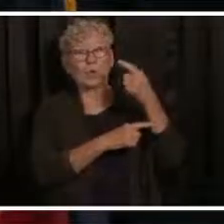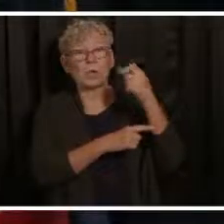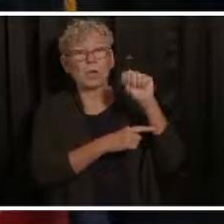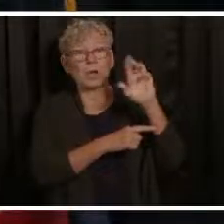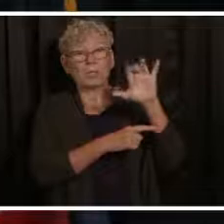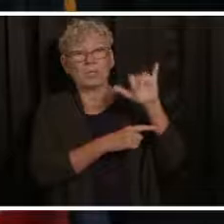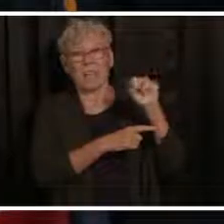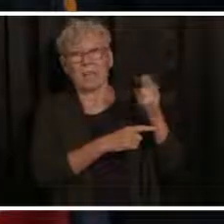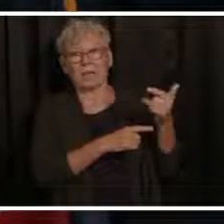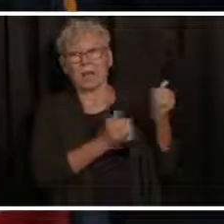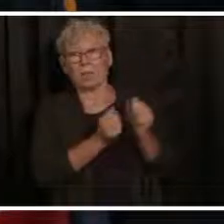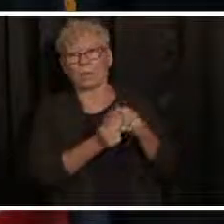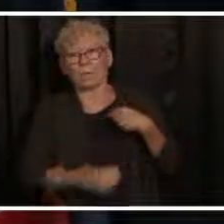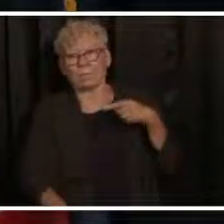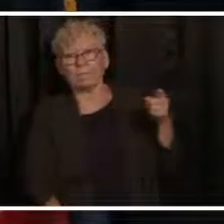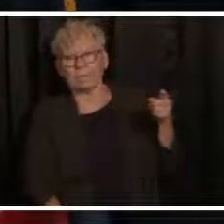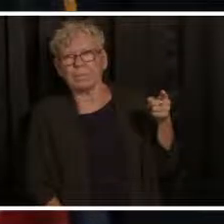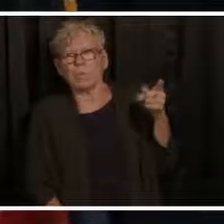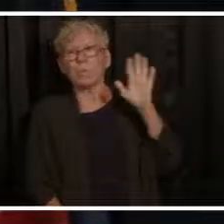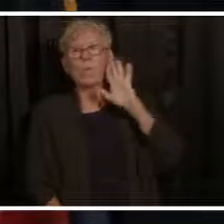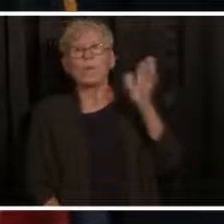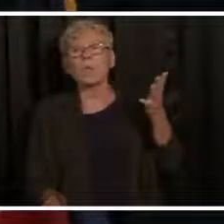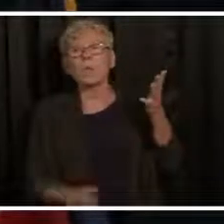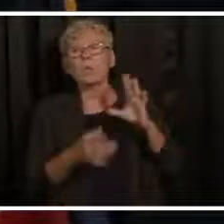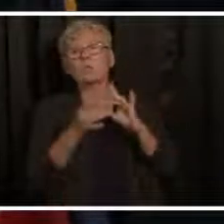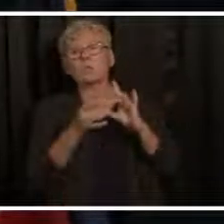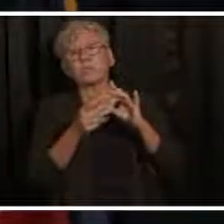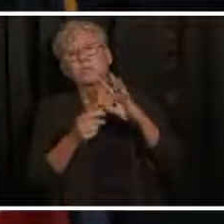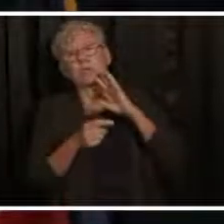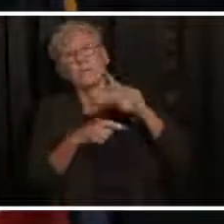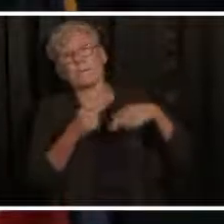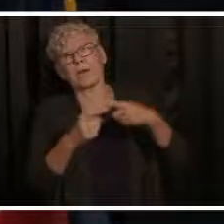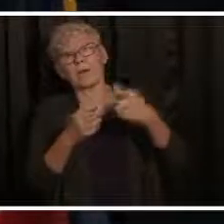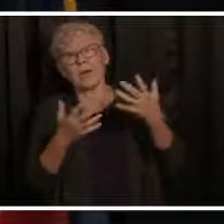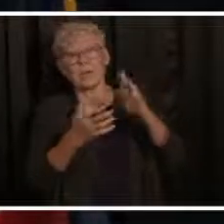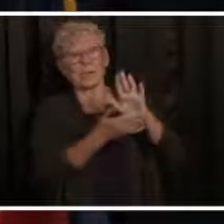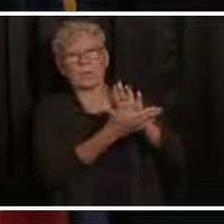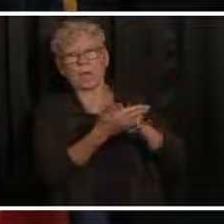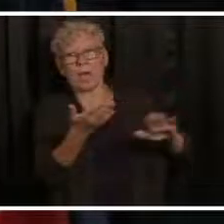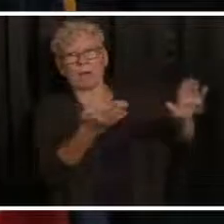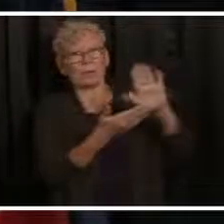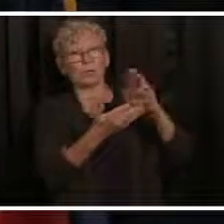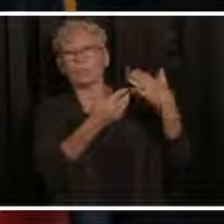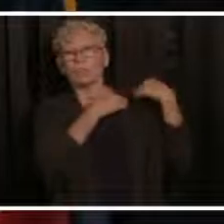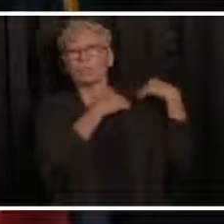they touch are stepping up uh along with the partnership with Amazon and Brittany Morris Saunders from Amazon is here to